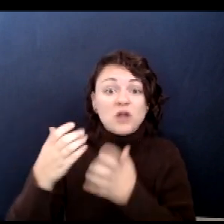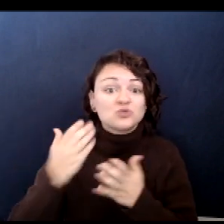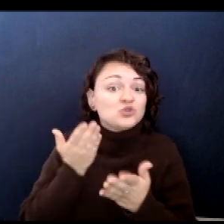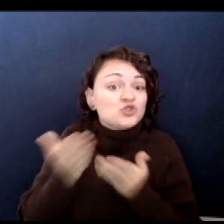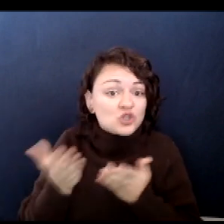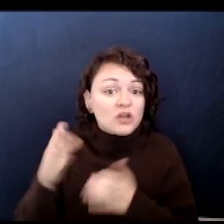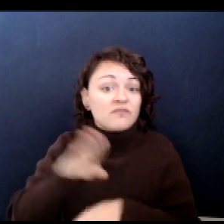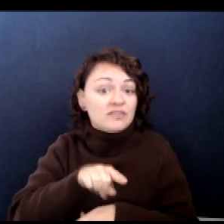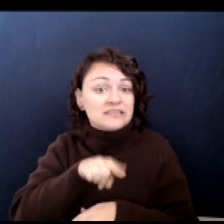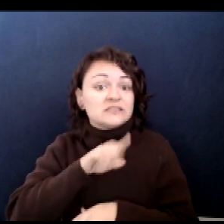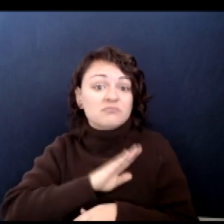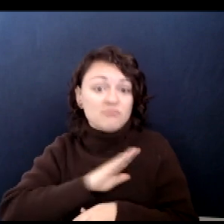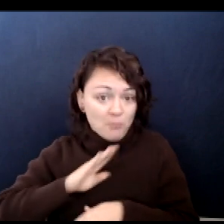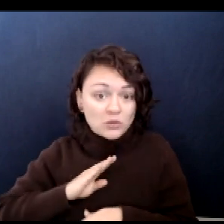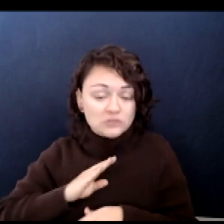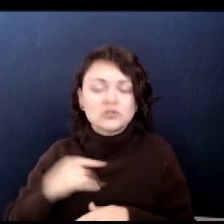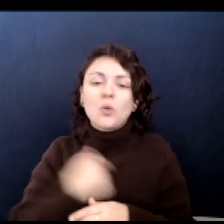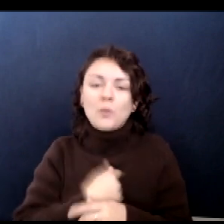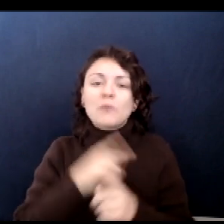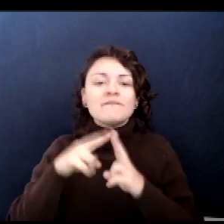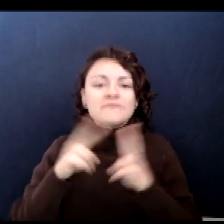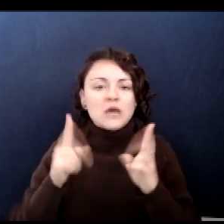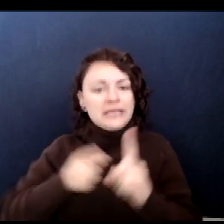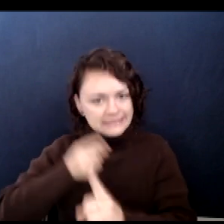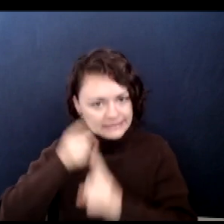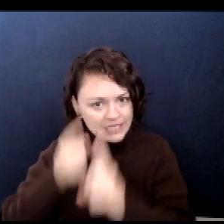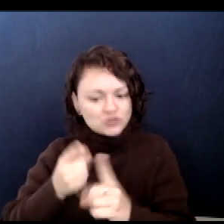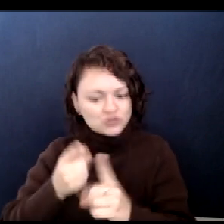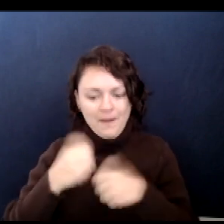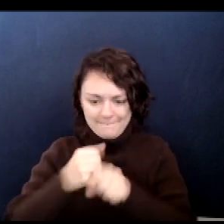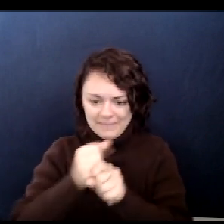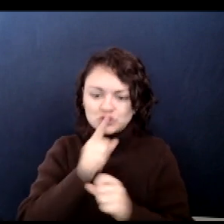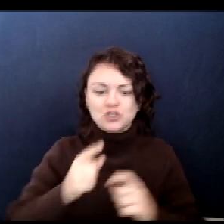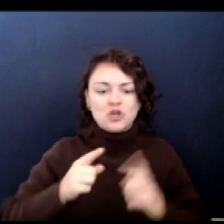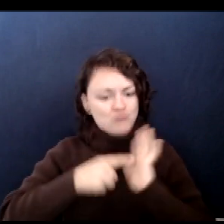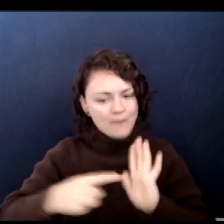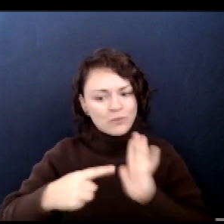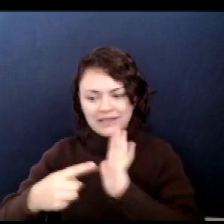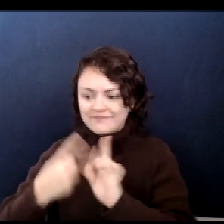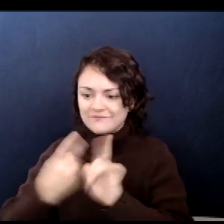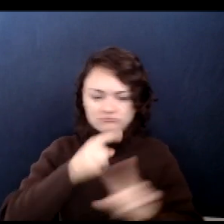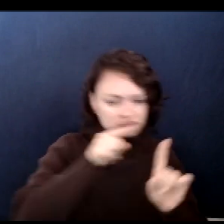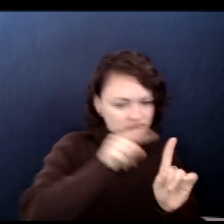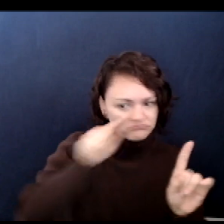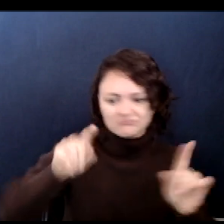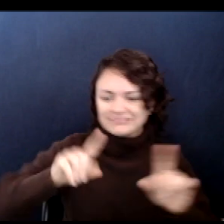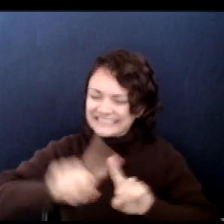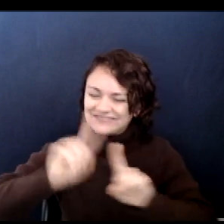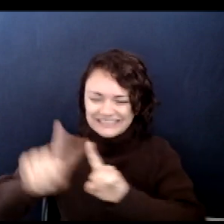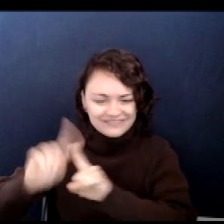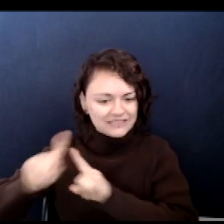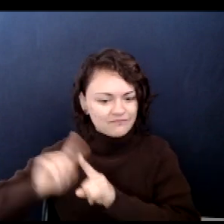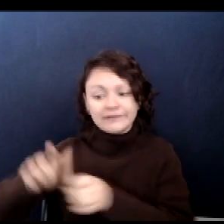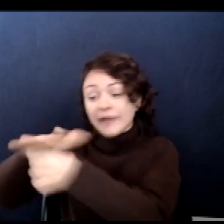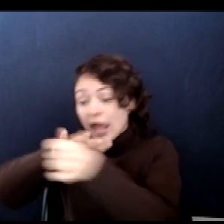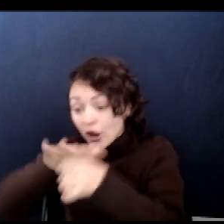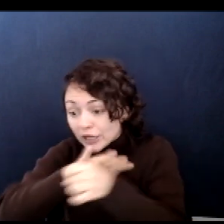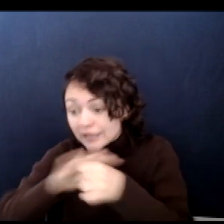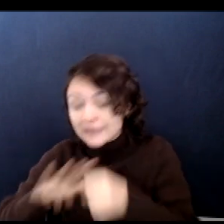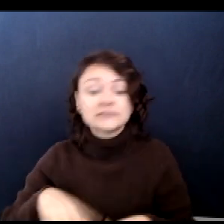ensure that there was racial ethnic representation, representation from different parts of the state, and inclusion of folks across